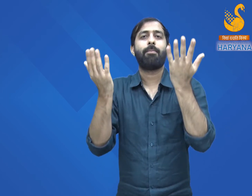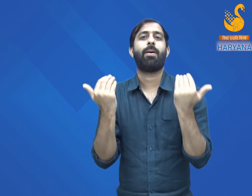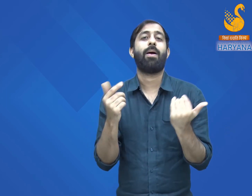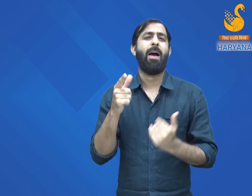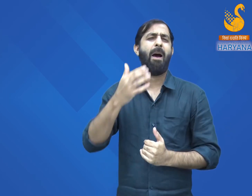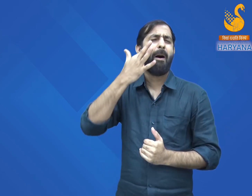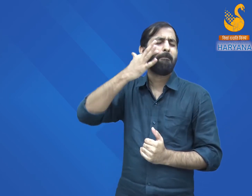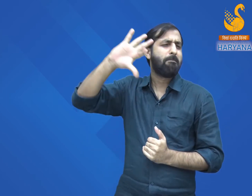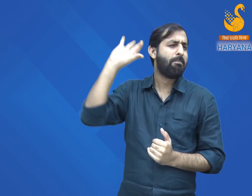which is very significant.